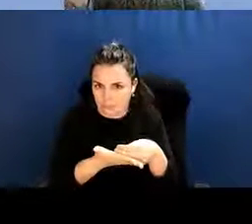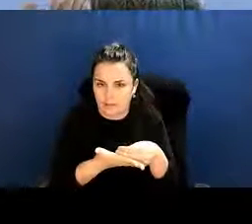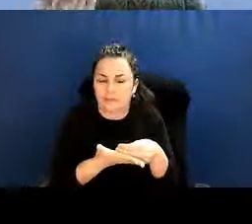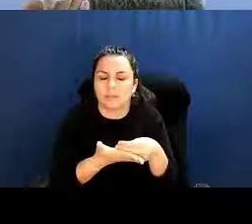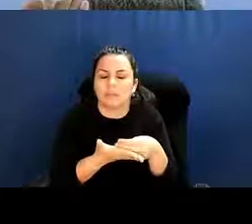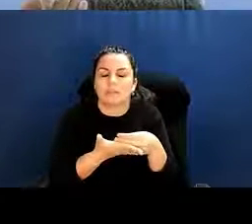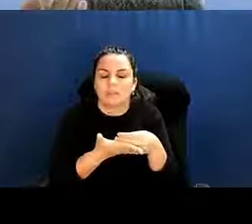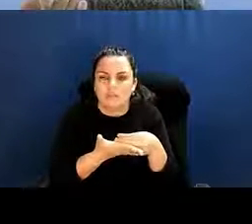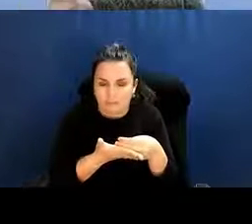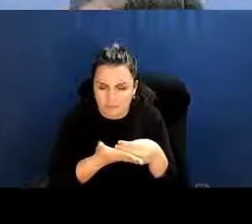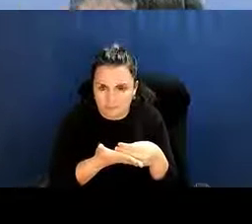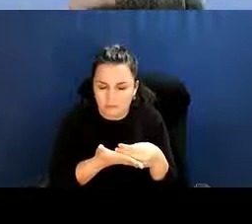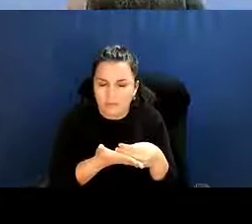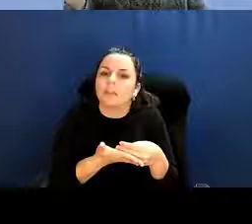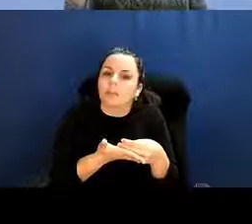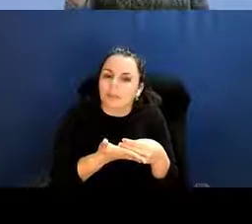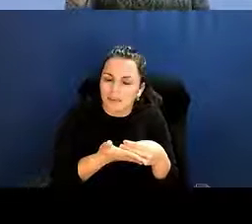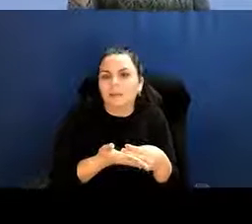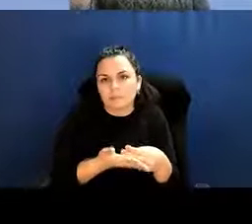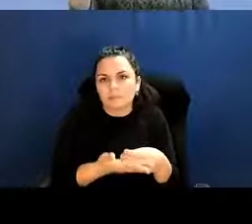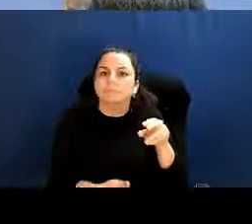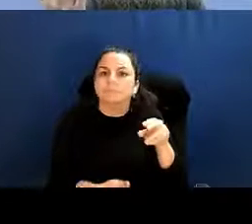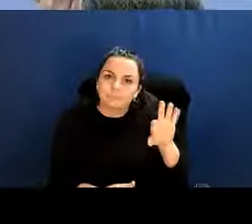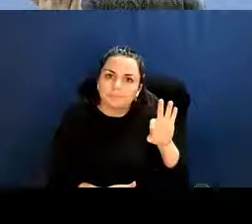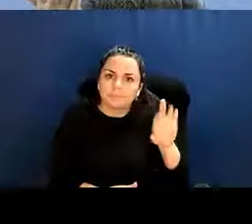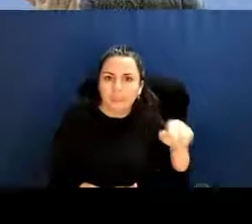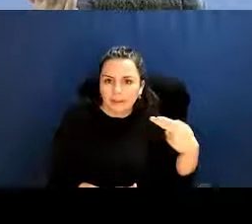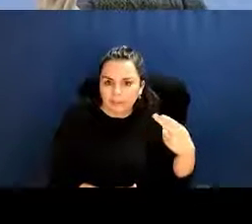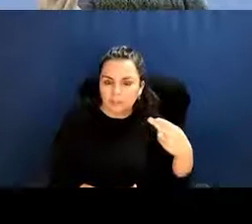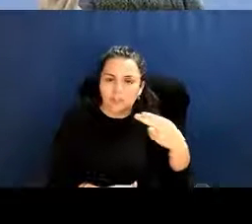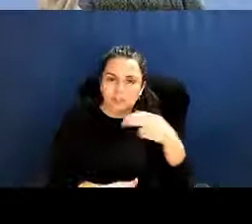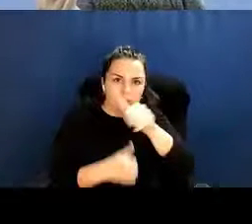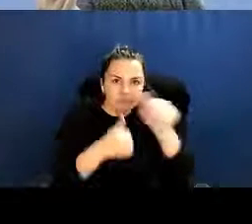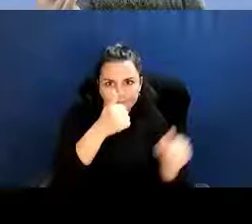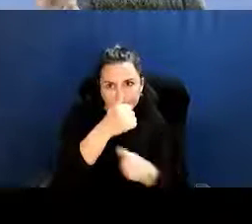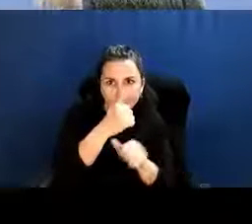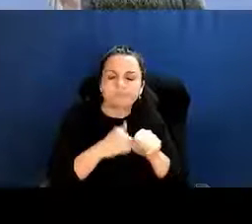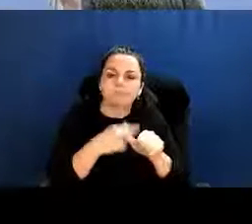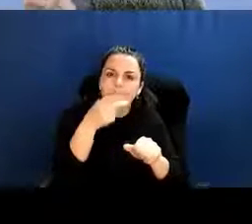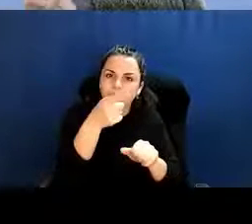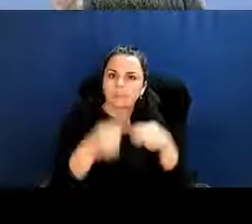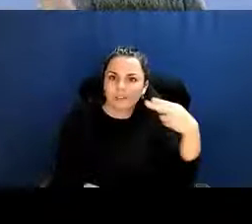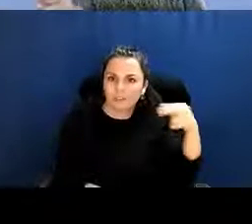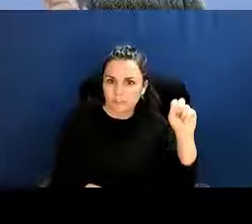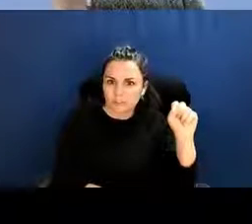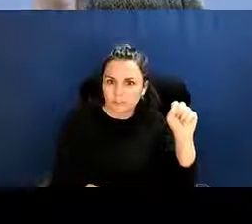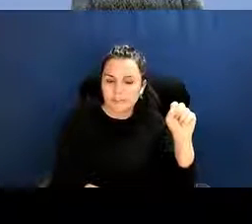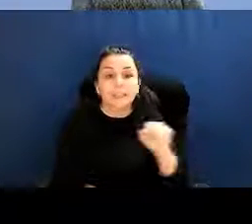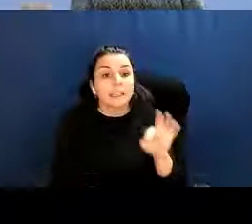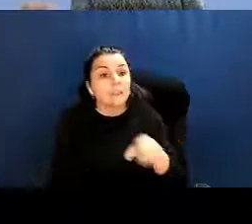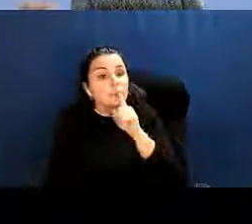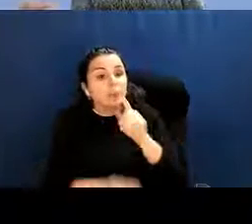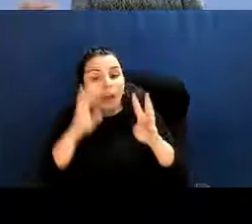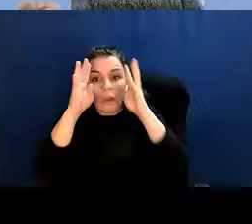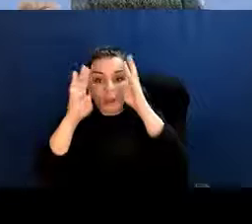It's under HHS, right? And then if you are, sort of developing a new drug or a new device